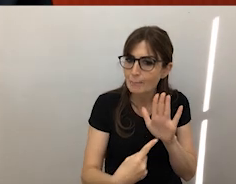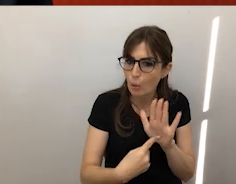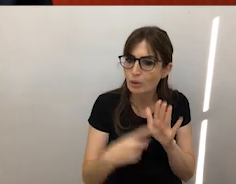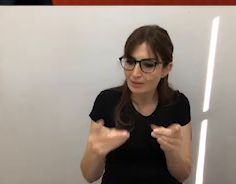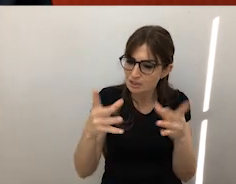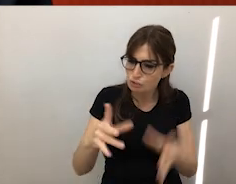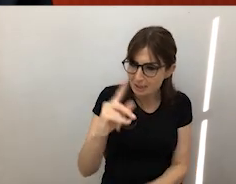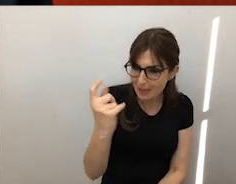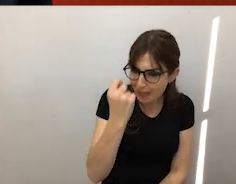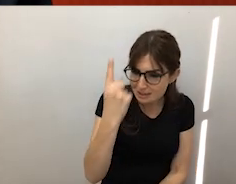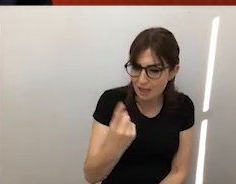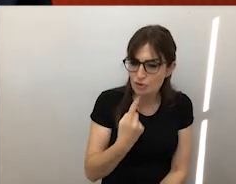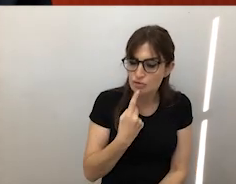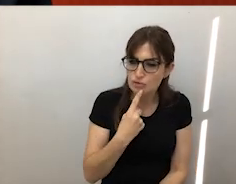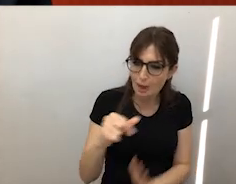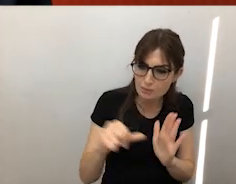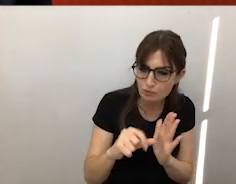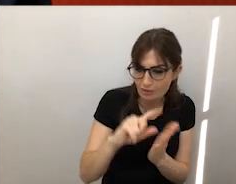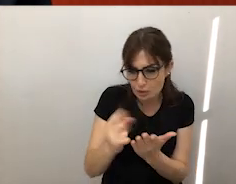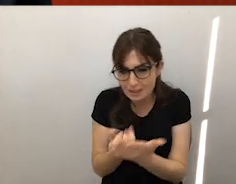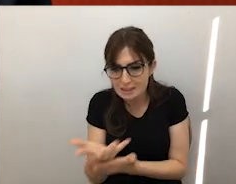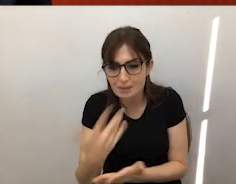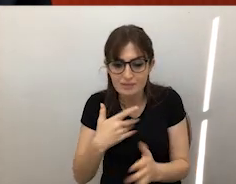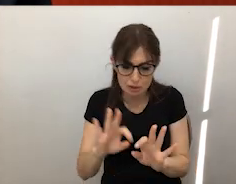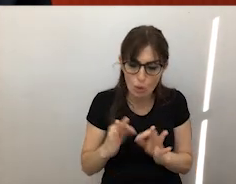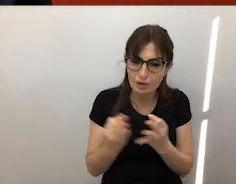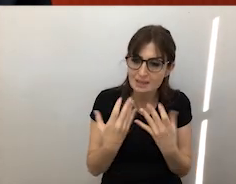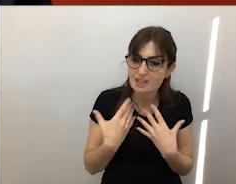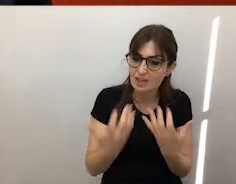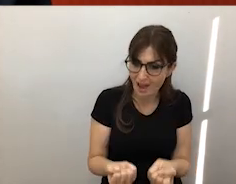that a director understands the types of revenues and expenses the organisation has earned